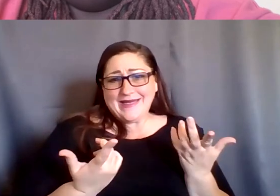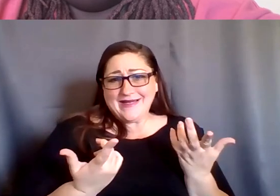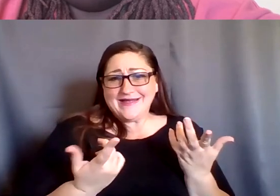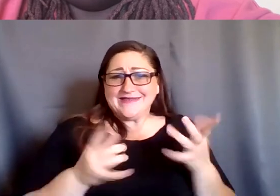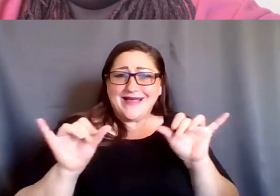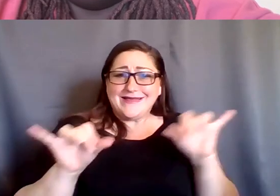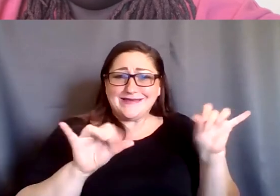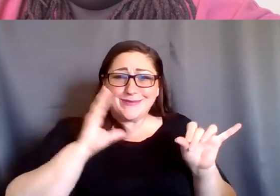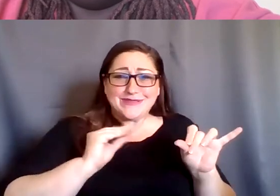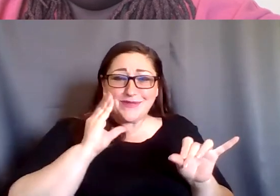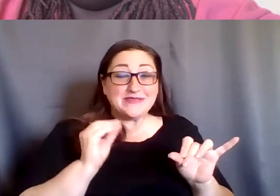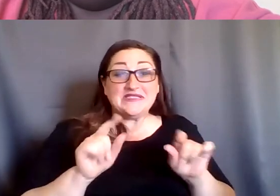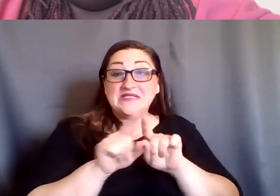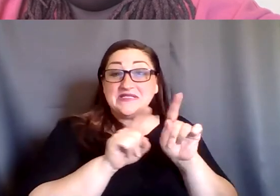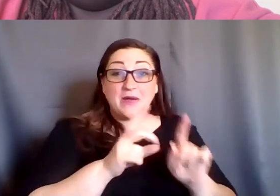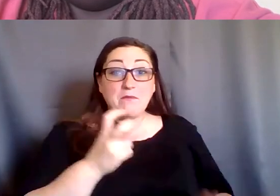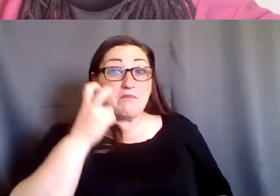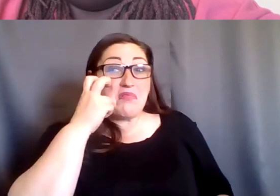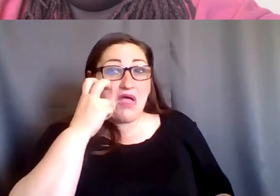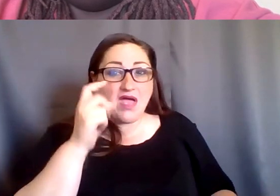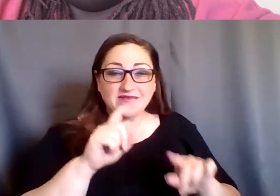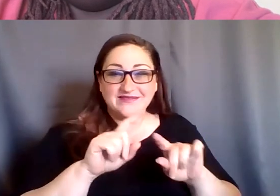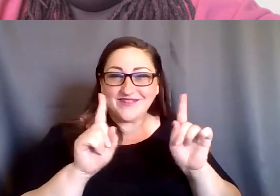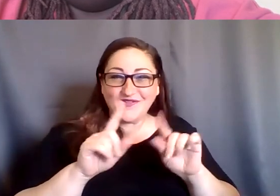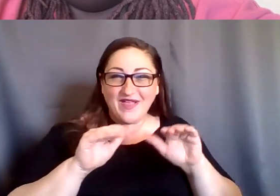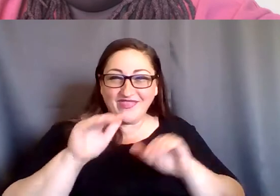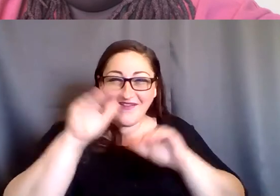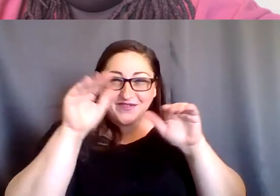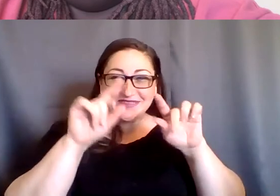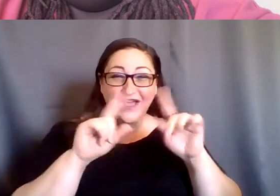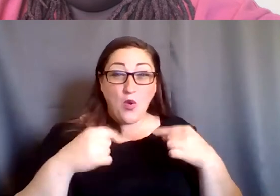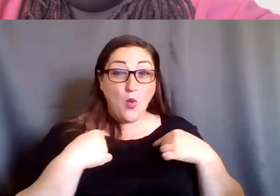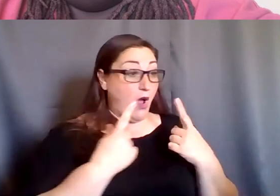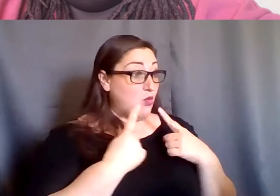And so, what works for someone doesn’t necessarily work for another person with a disability.